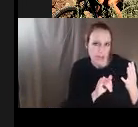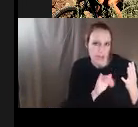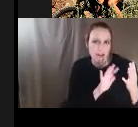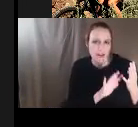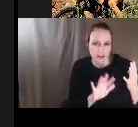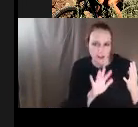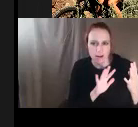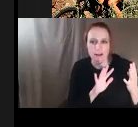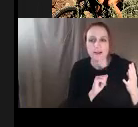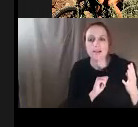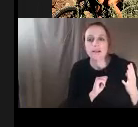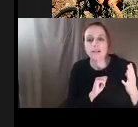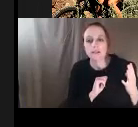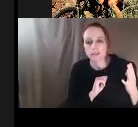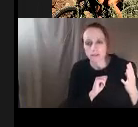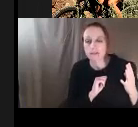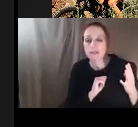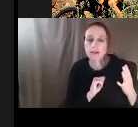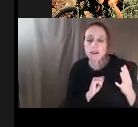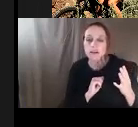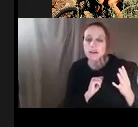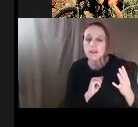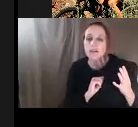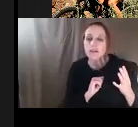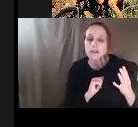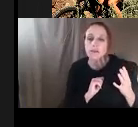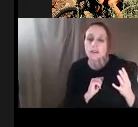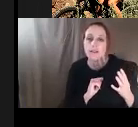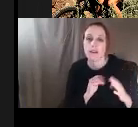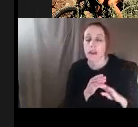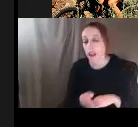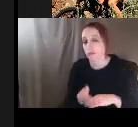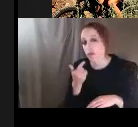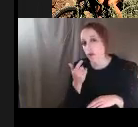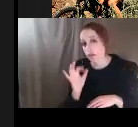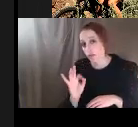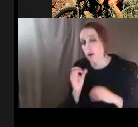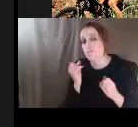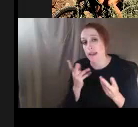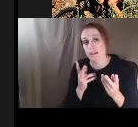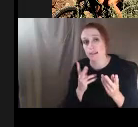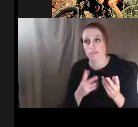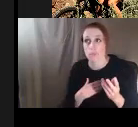frequently was much less white silence following the George Floyd murder.